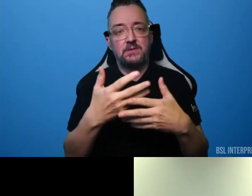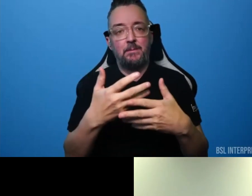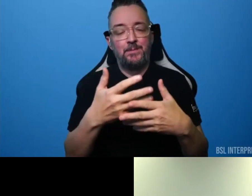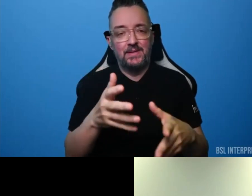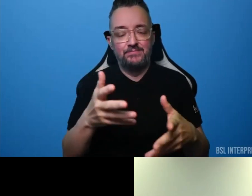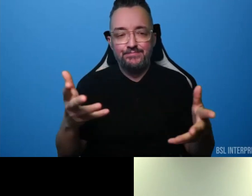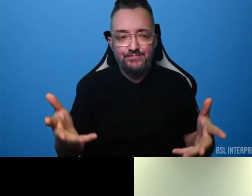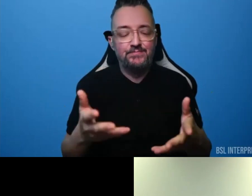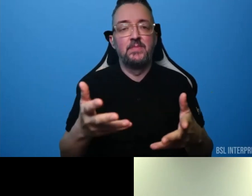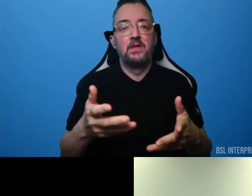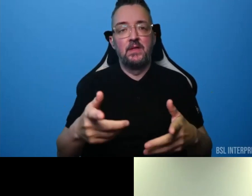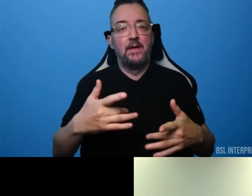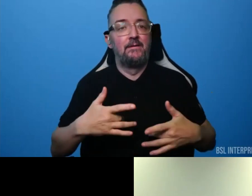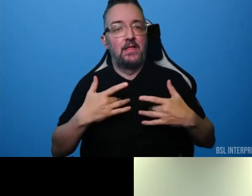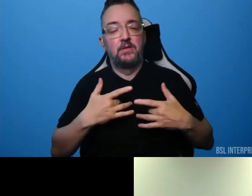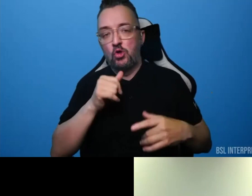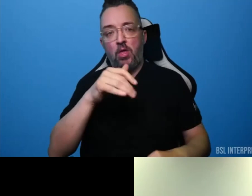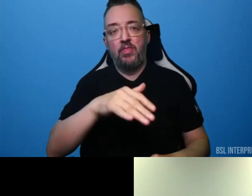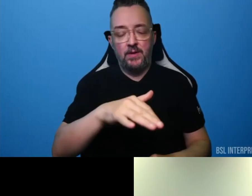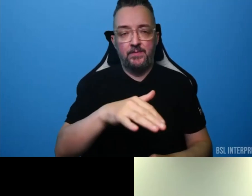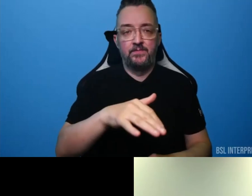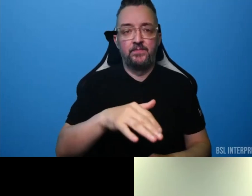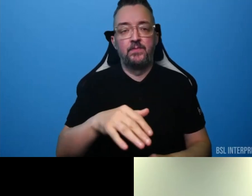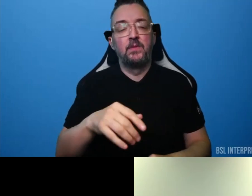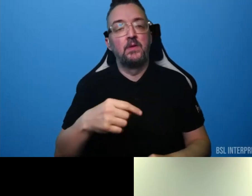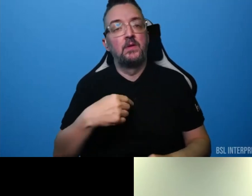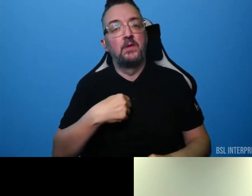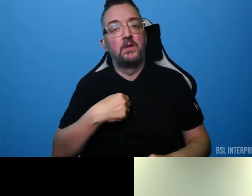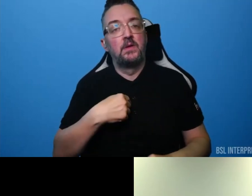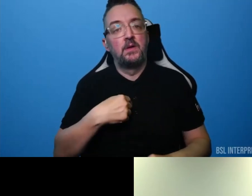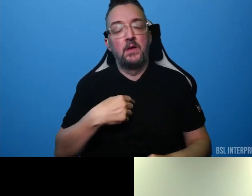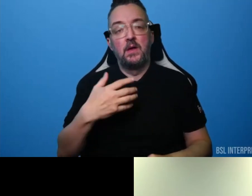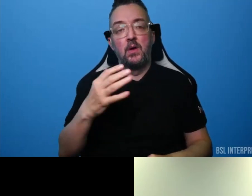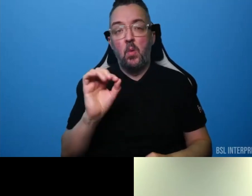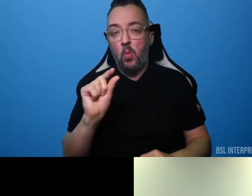in the museum and which they felt were not there. And a kind of a nervousness that